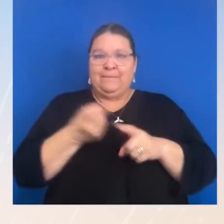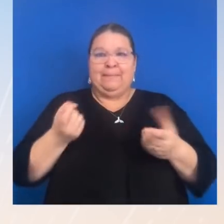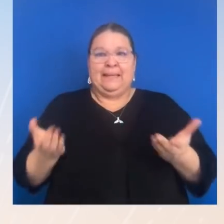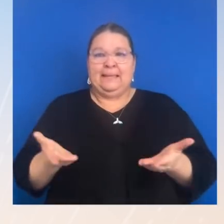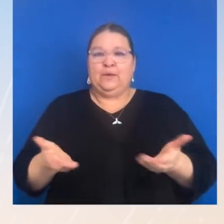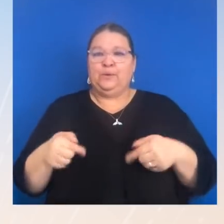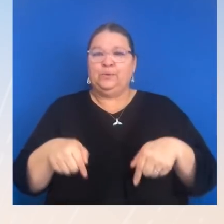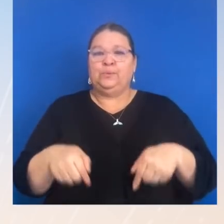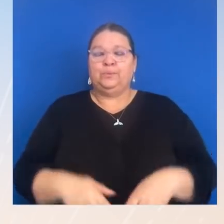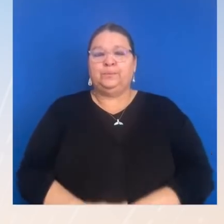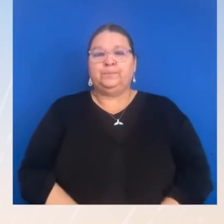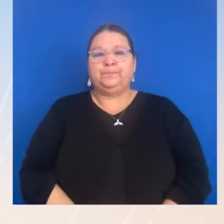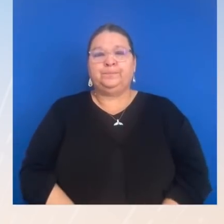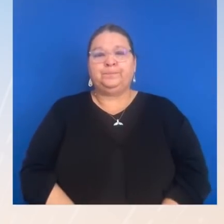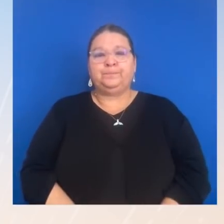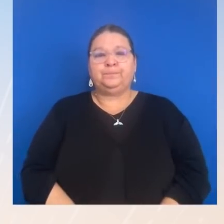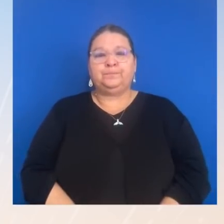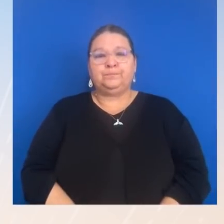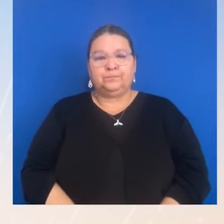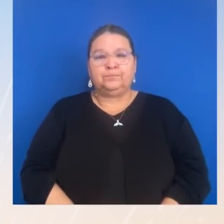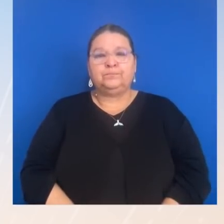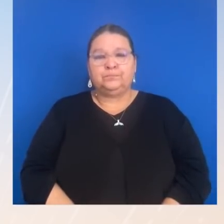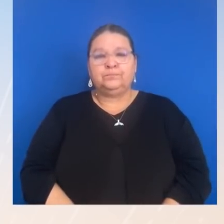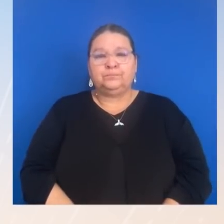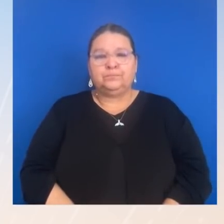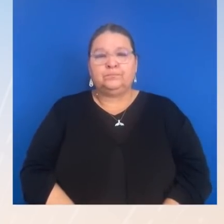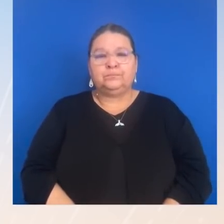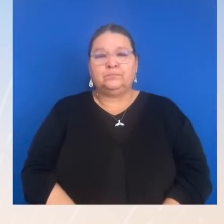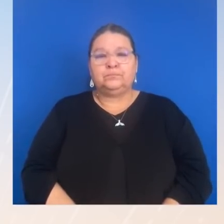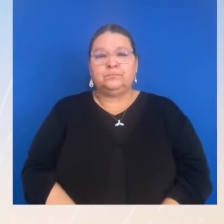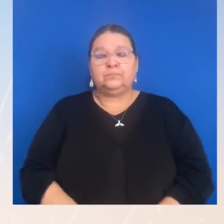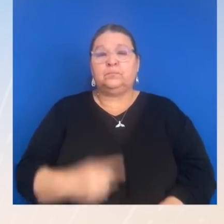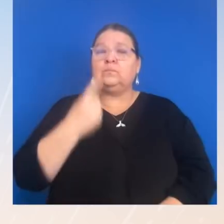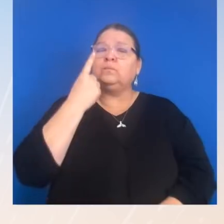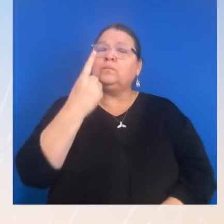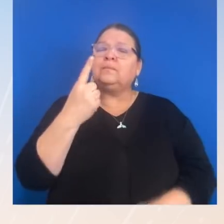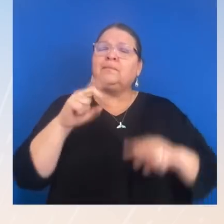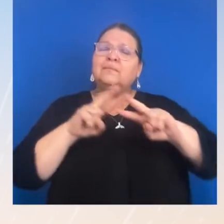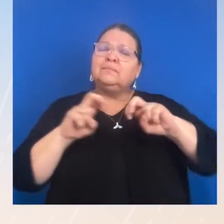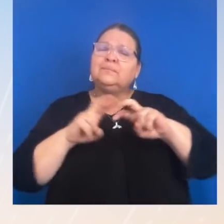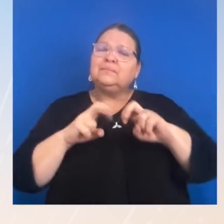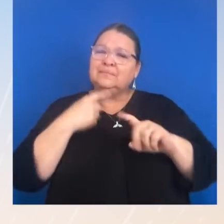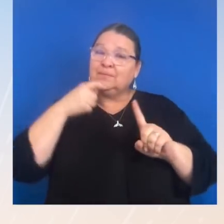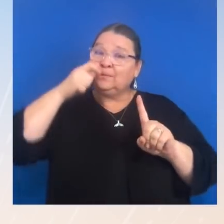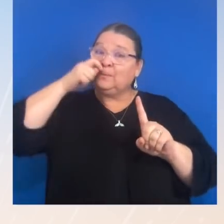has planes that they could use. They don't think it would be effective to send more aircraft to Ukraine right now.